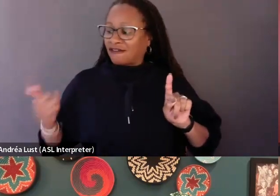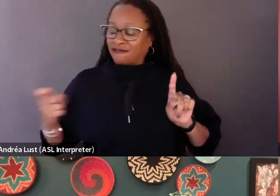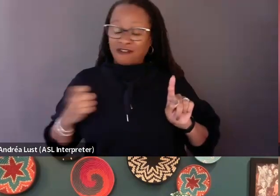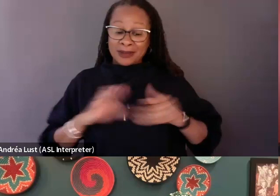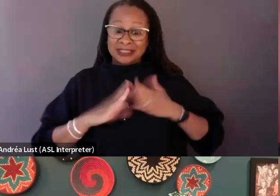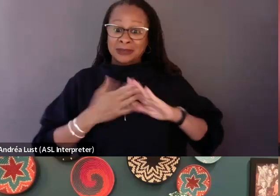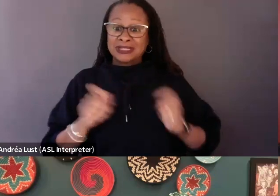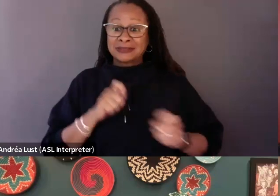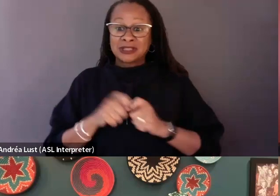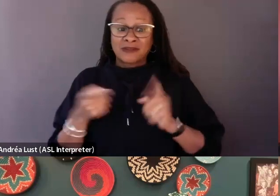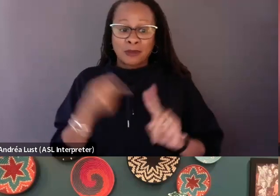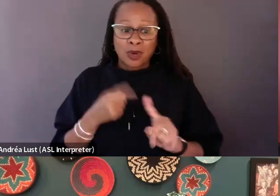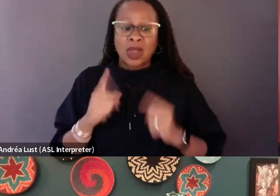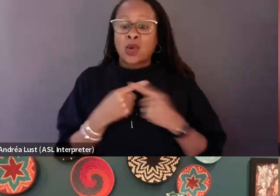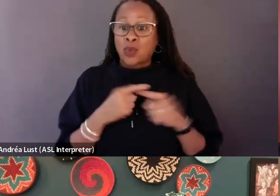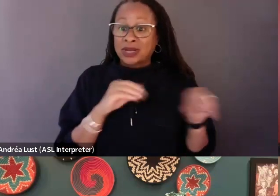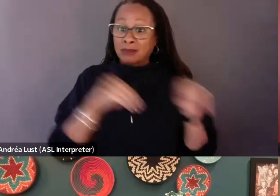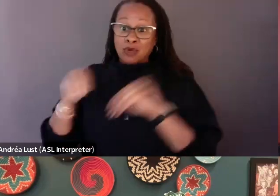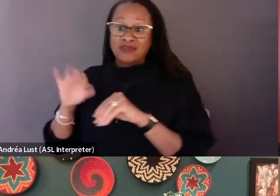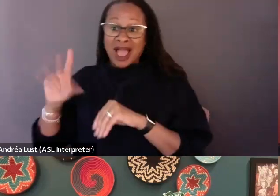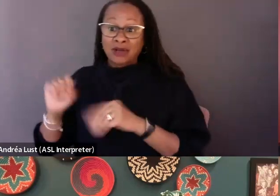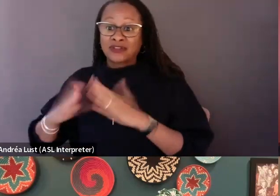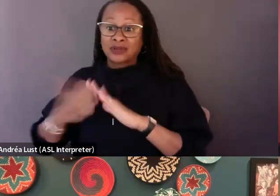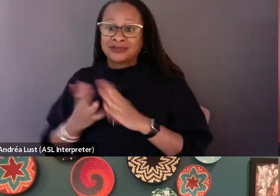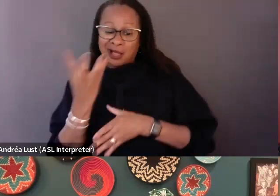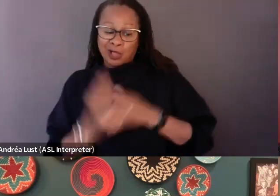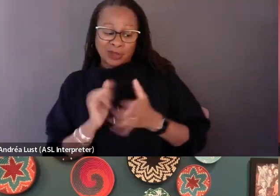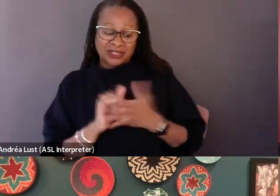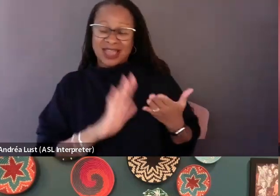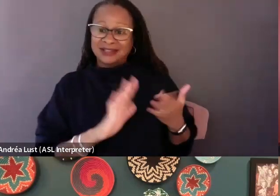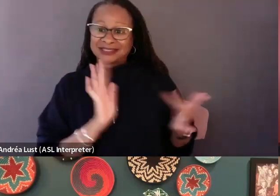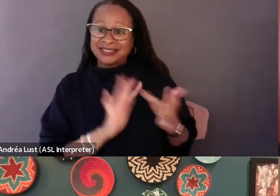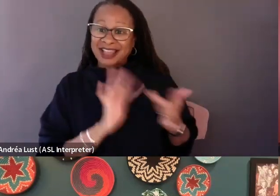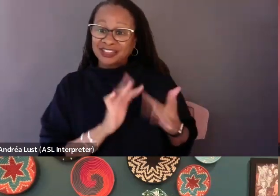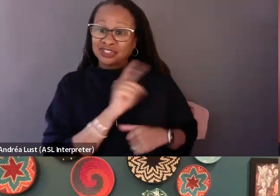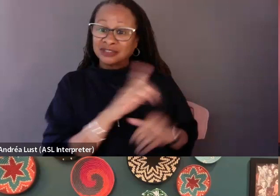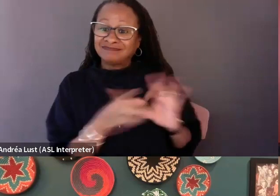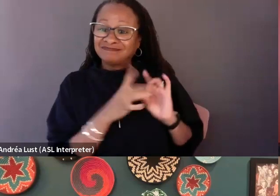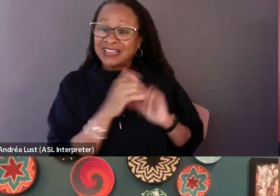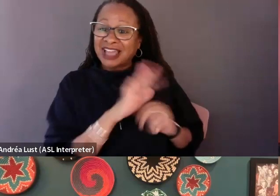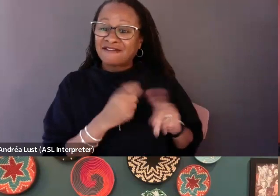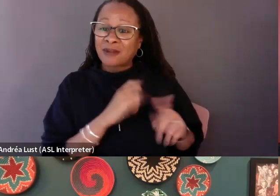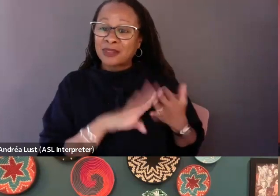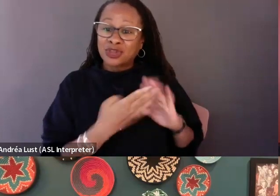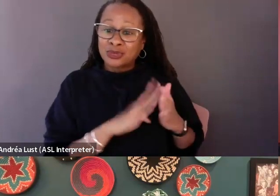As soon as he moved out of the community, he lost that safety net that he always had. And with that his peace of mind,